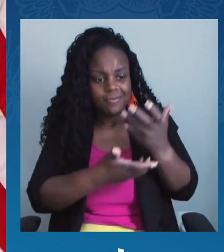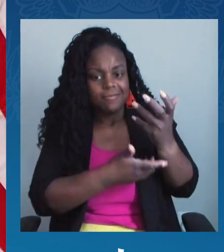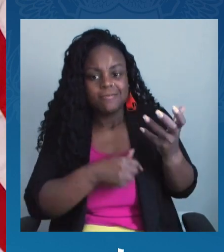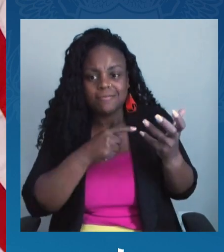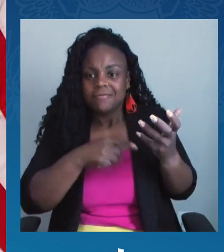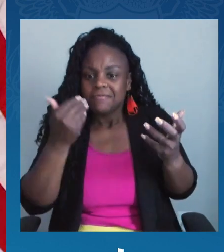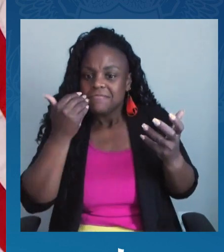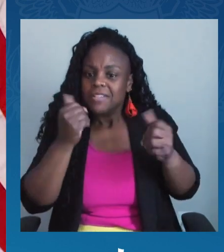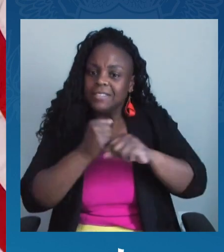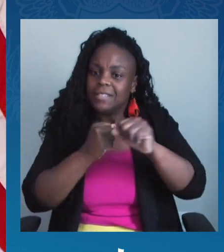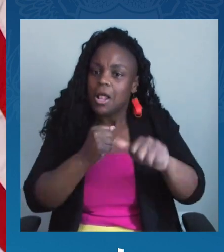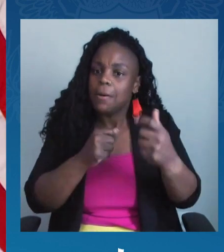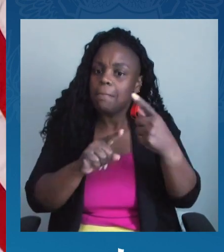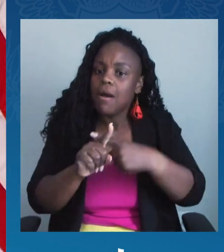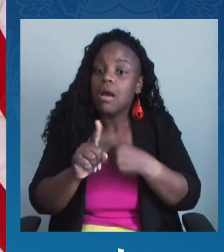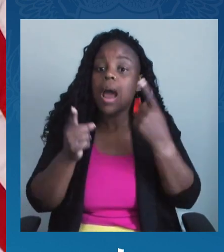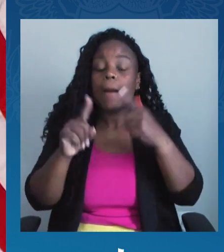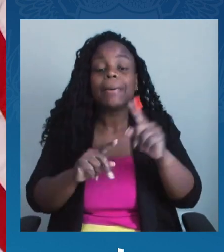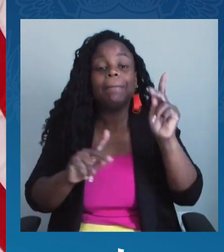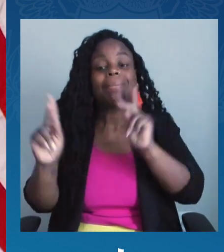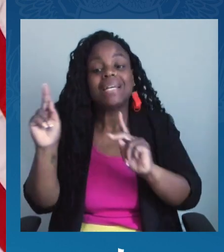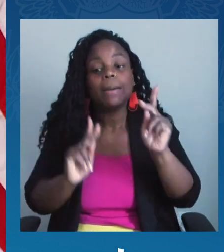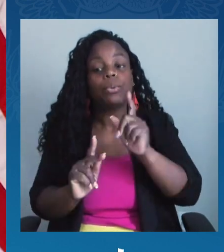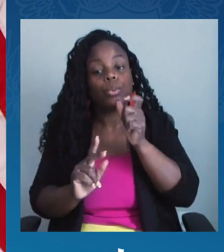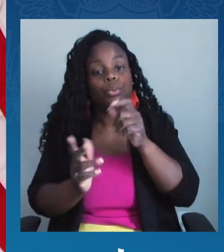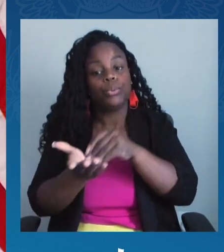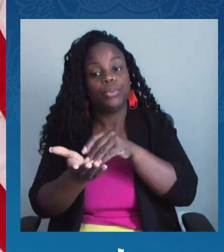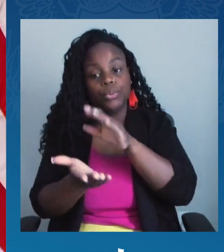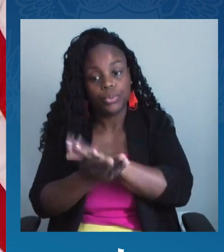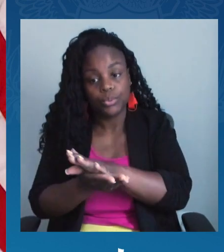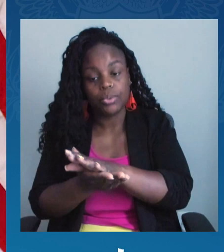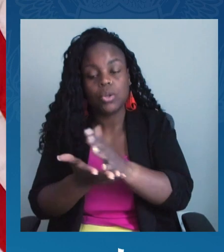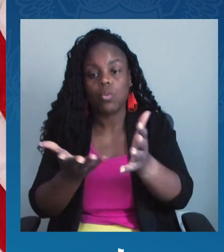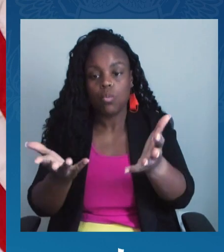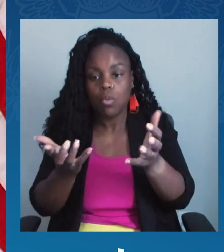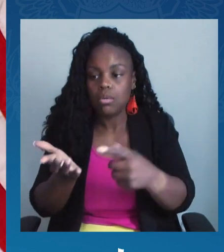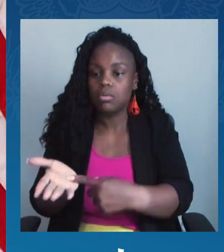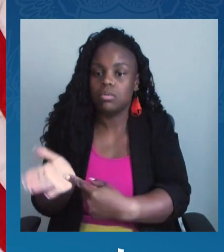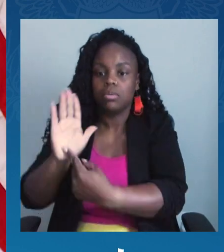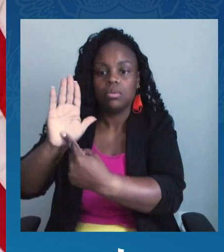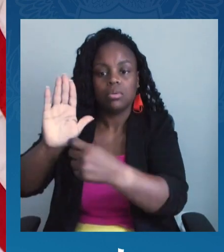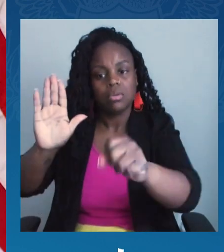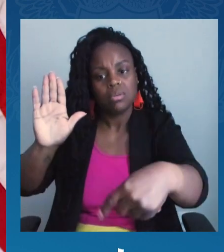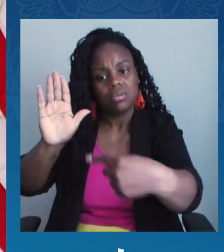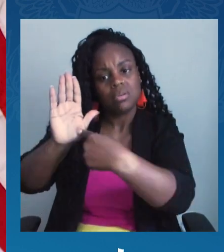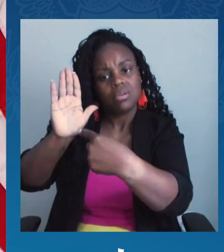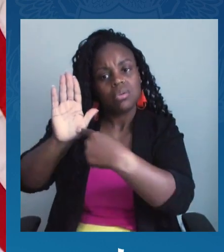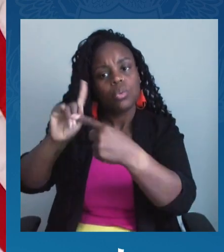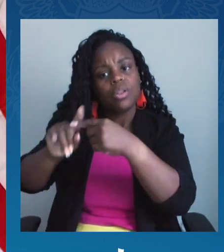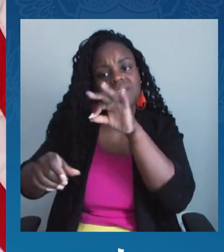People put that order out and said that's what they want it when they voted. And by the way, not one Republican